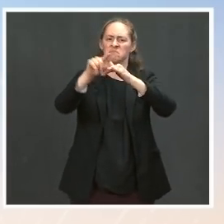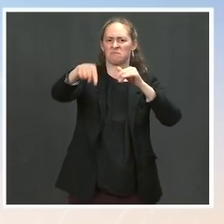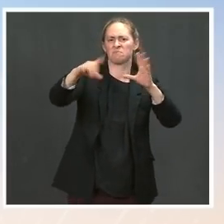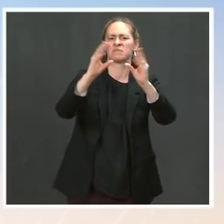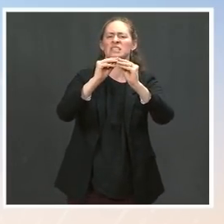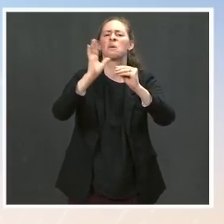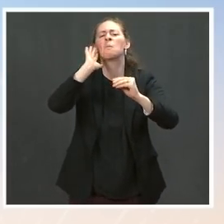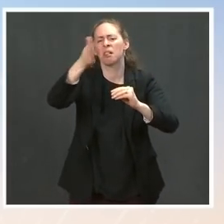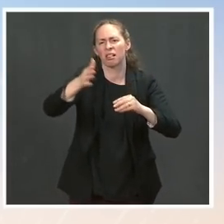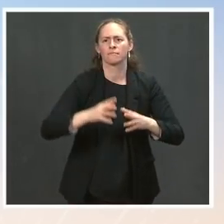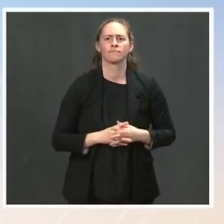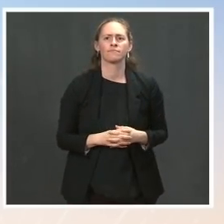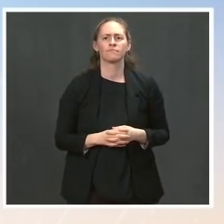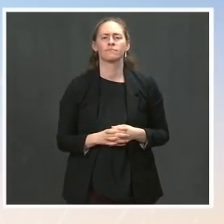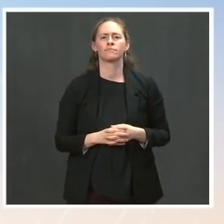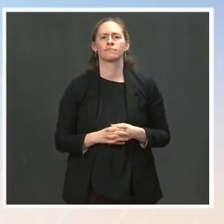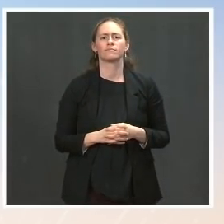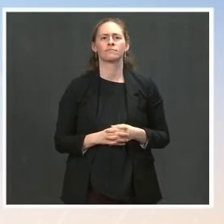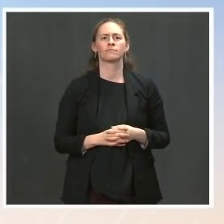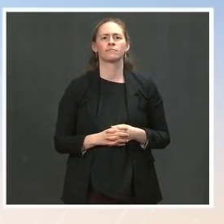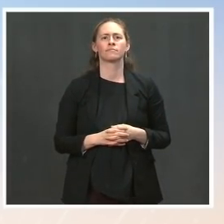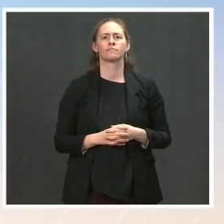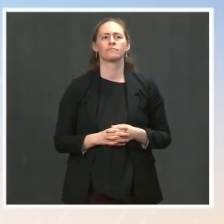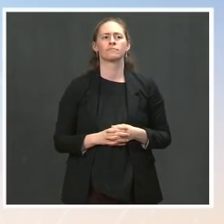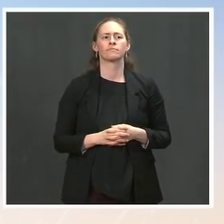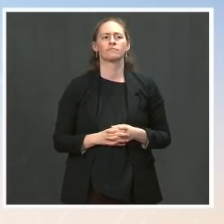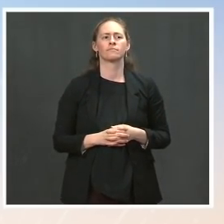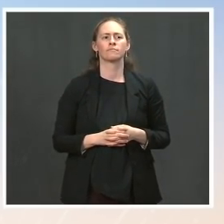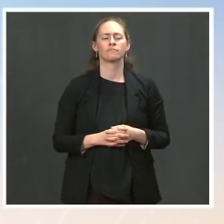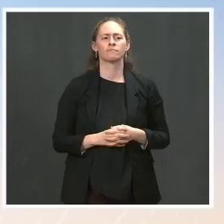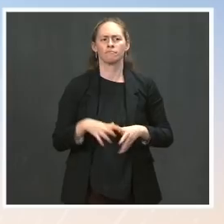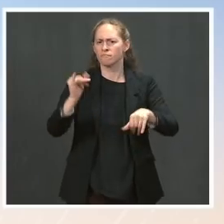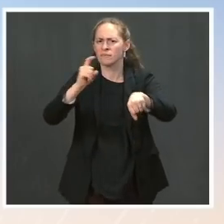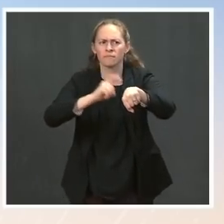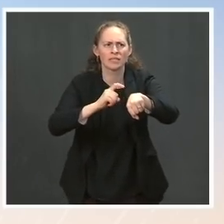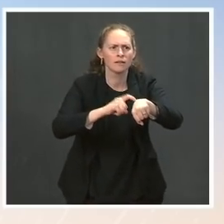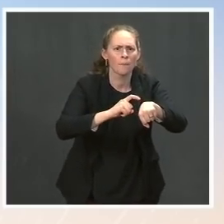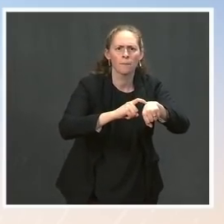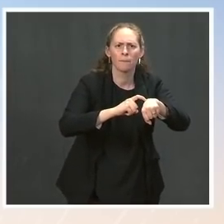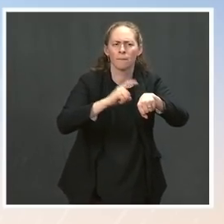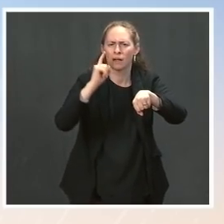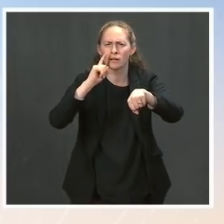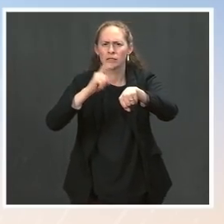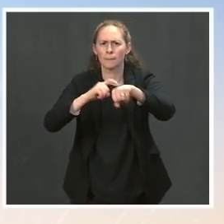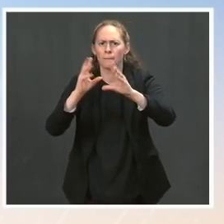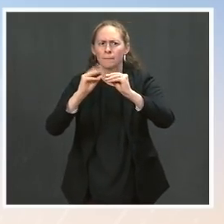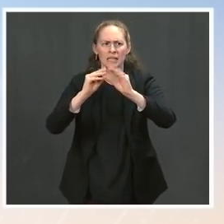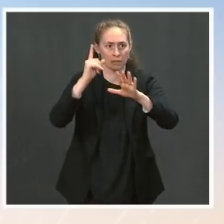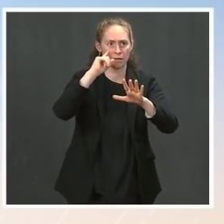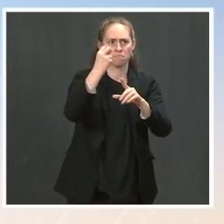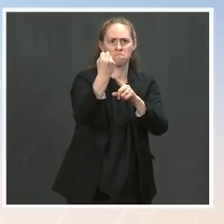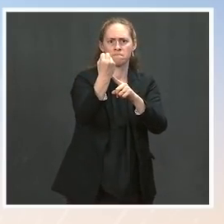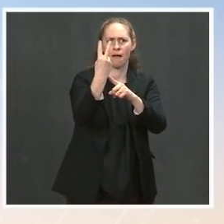The Press: Do we have to gather in -- The Press: 12:45. Ms. Psaki: I think it's one o'clock. Aide: 12:55 is when -- Ms. Psaki: 12:55. Okay. Ten more minutes.